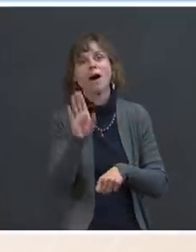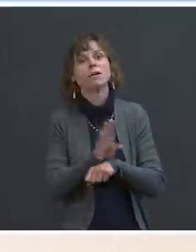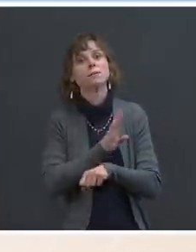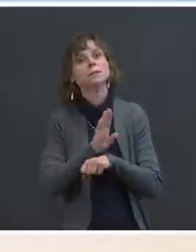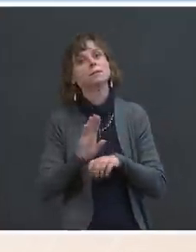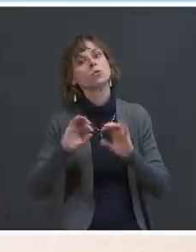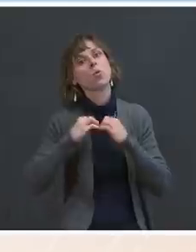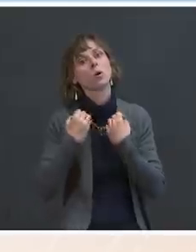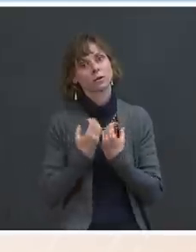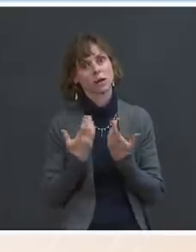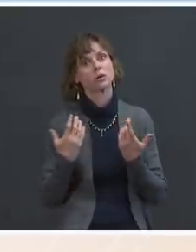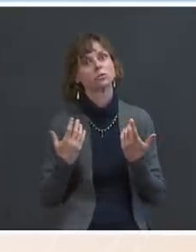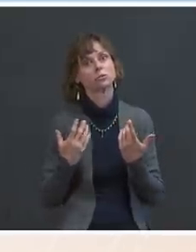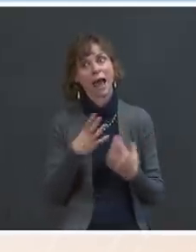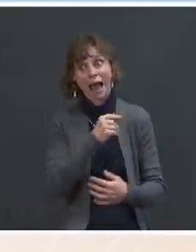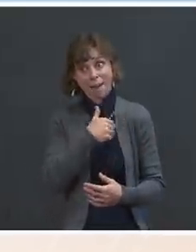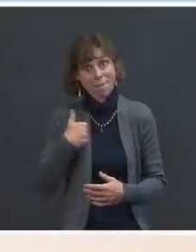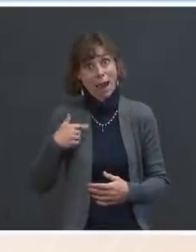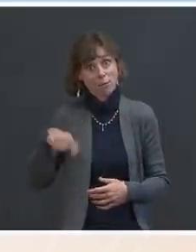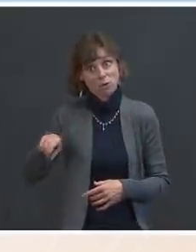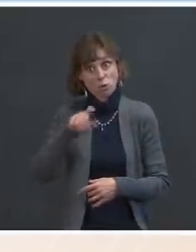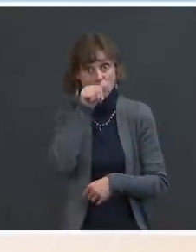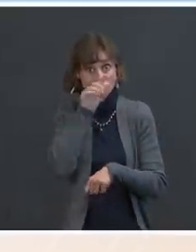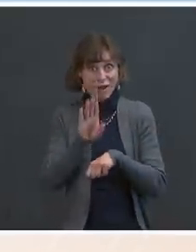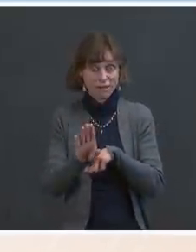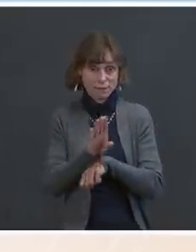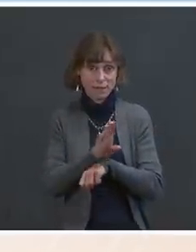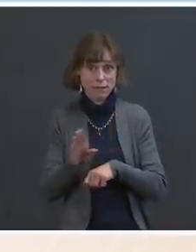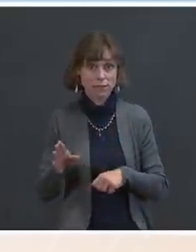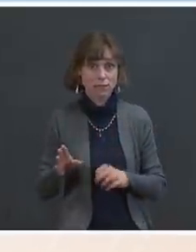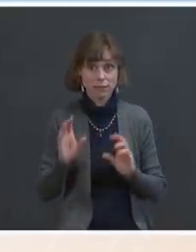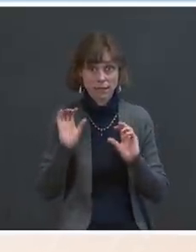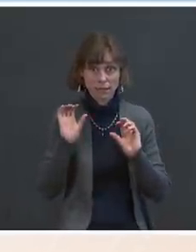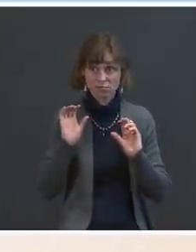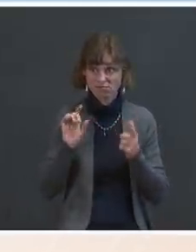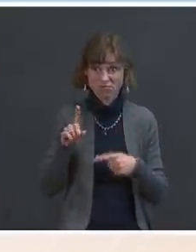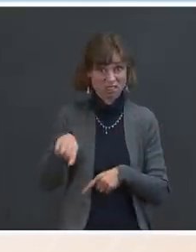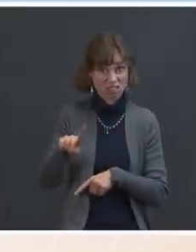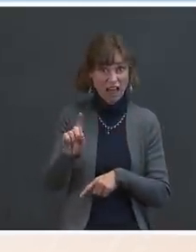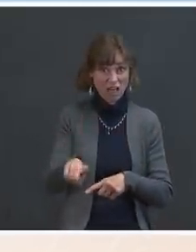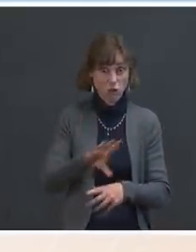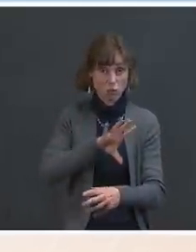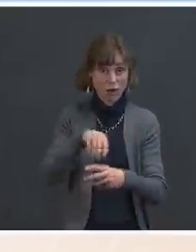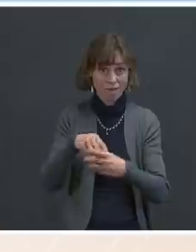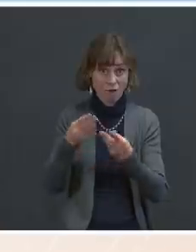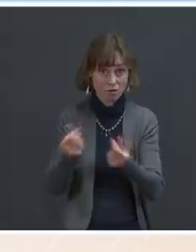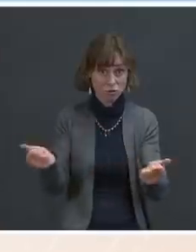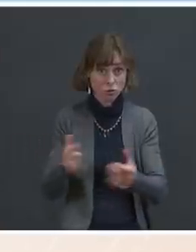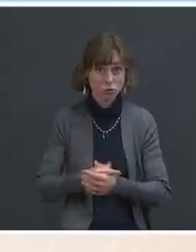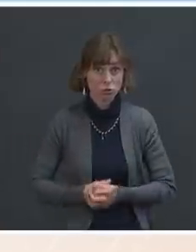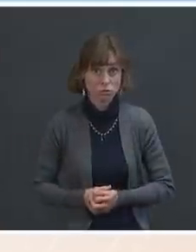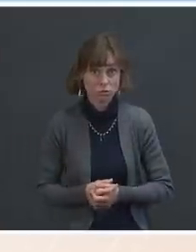and members of the private sector, the business community, who need to be part of that solution. And so we just feel